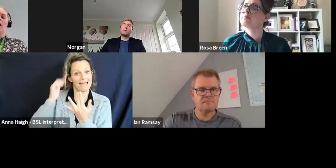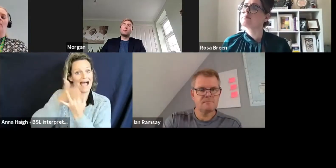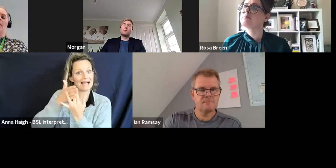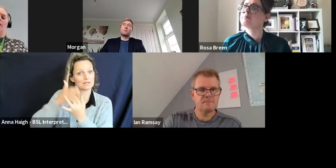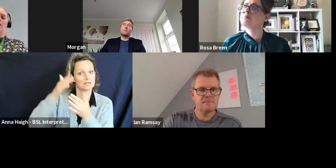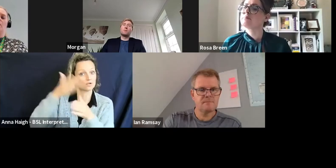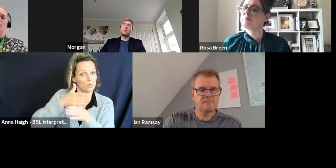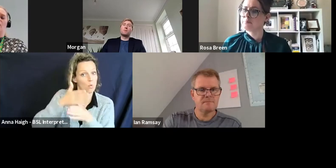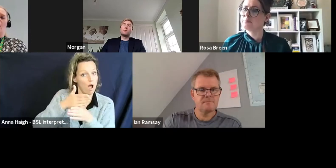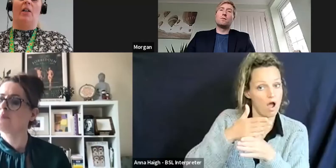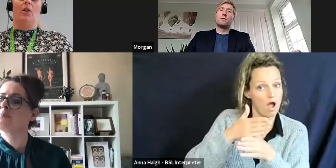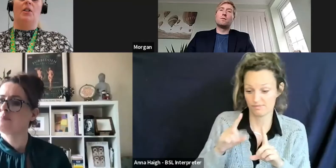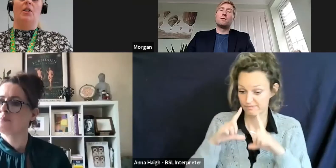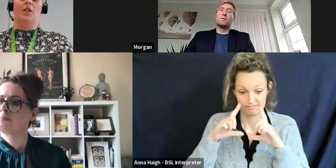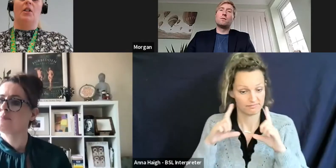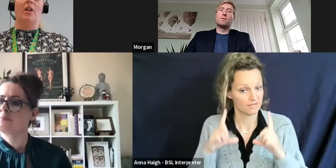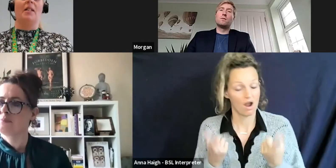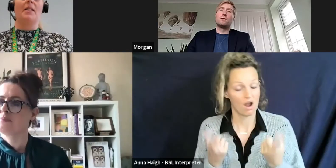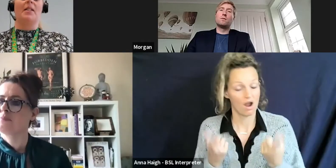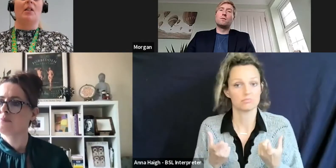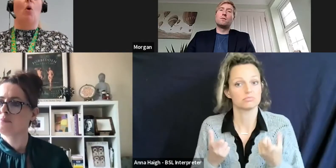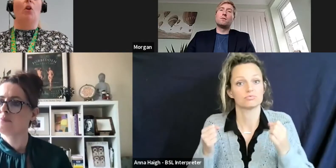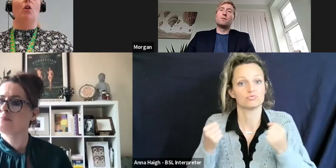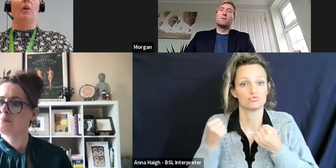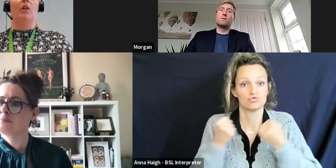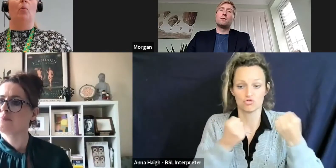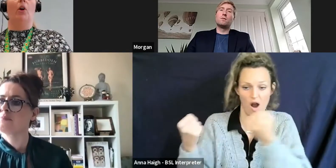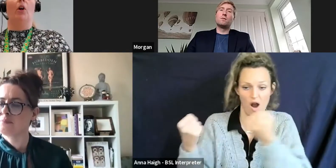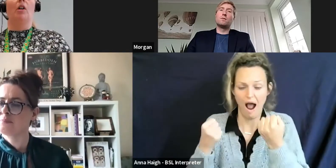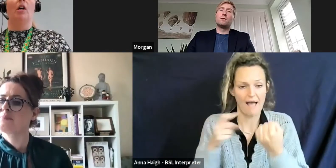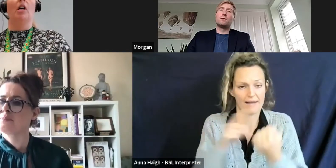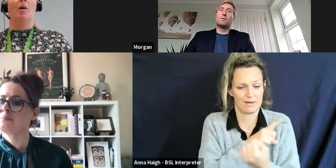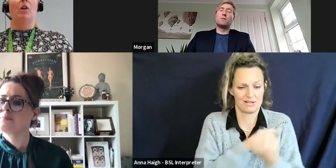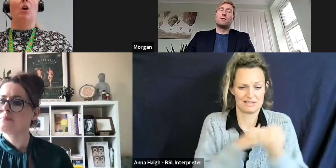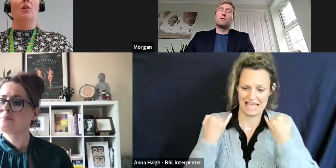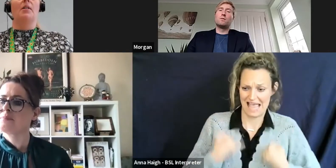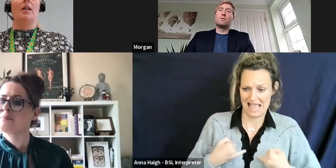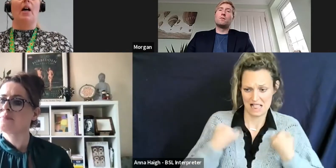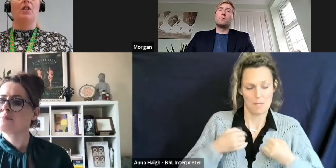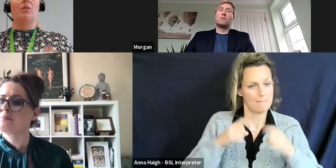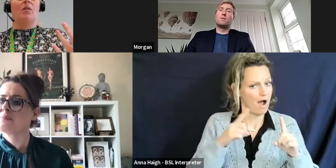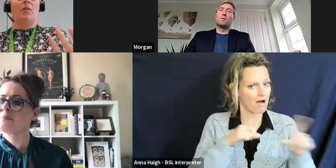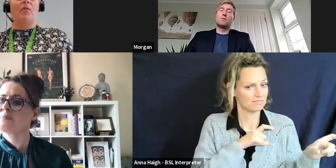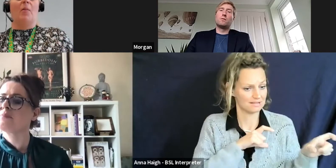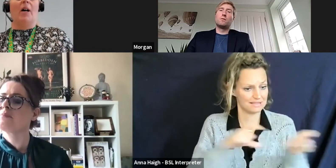The good thing, I had acc to taxis as well.